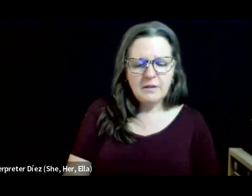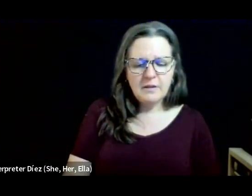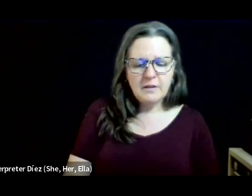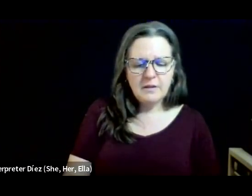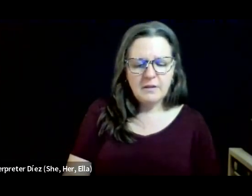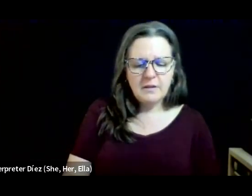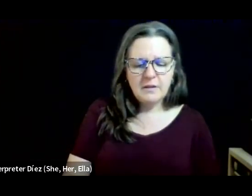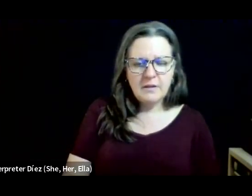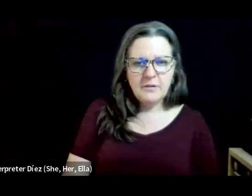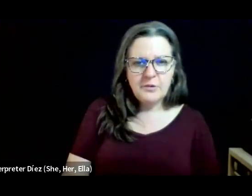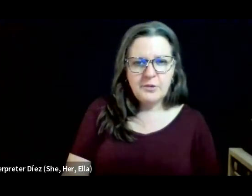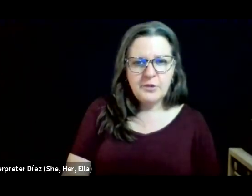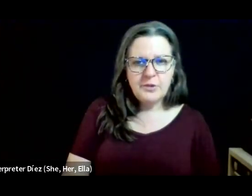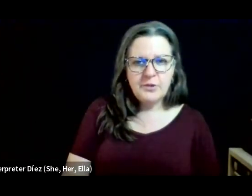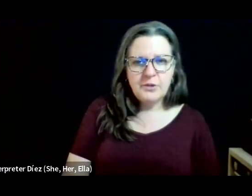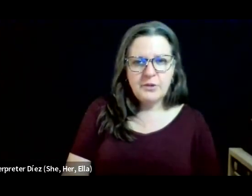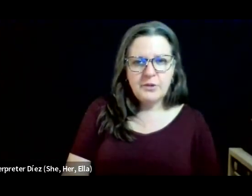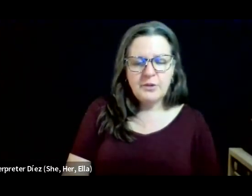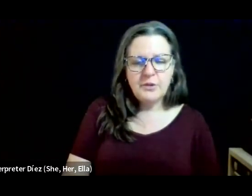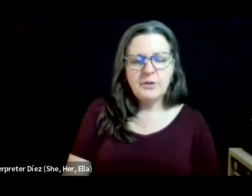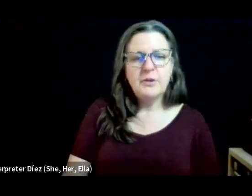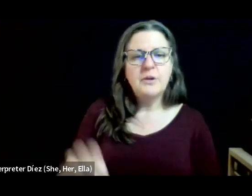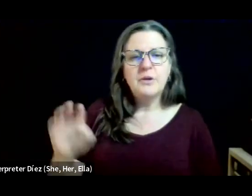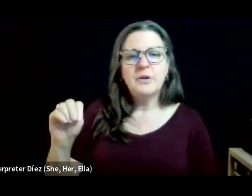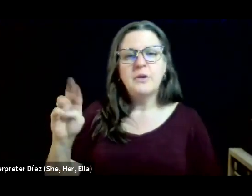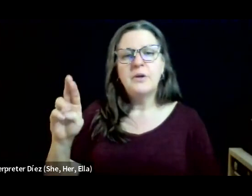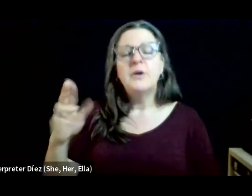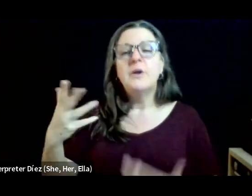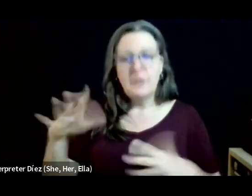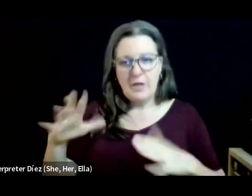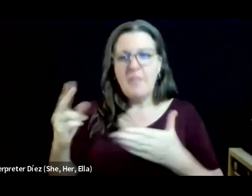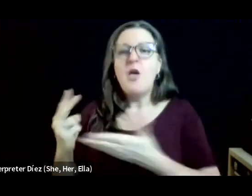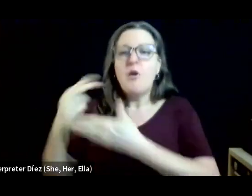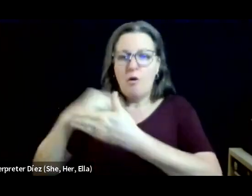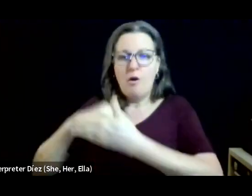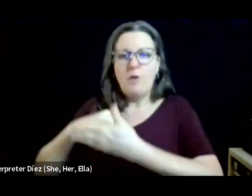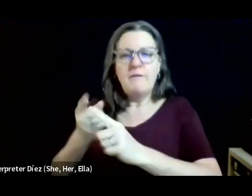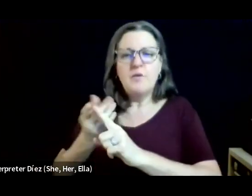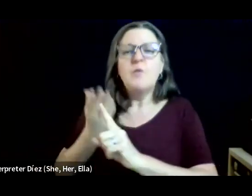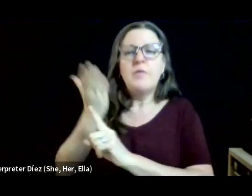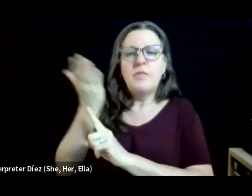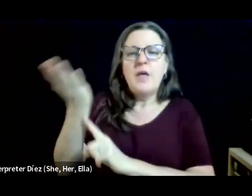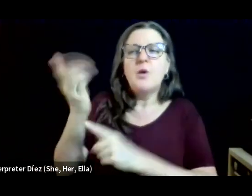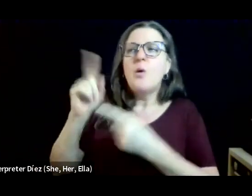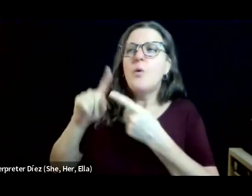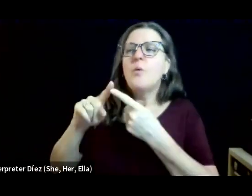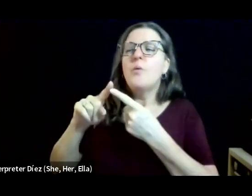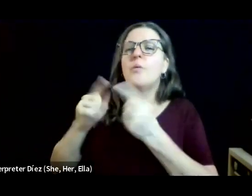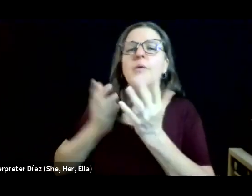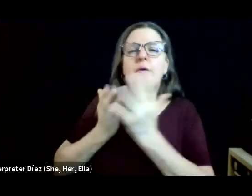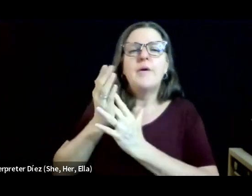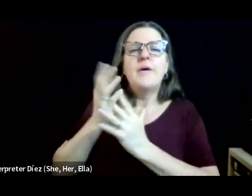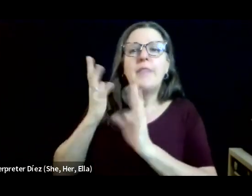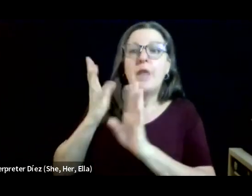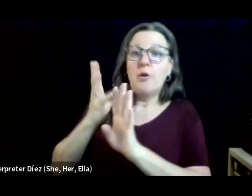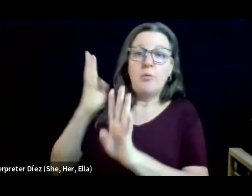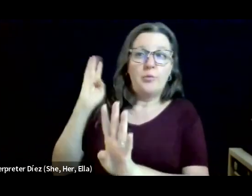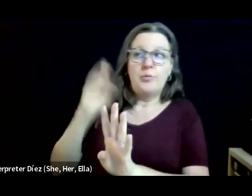Yeah. Mr. Rives, they are reviewed. They go to a- they go through a-a queue where there are several reviewers,